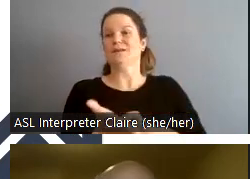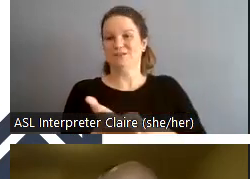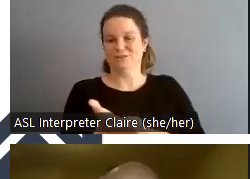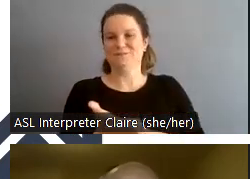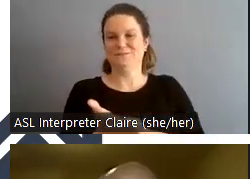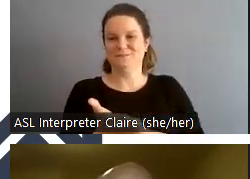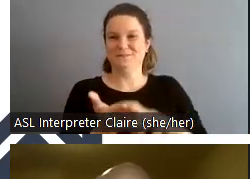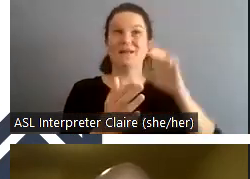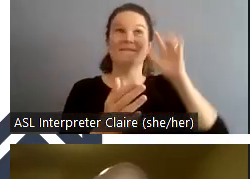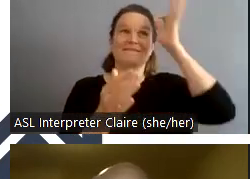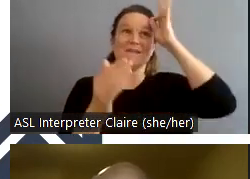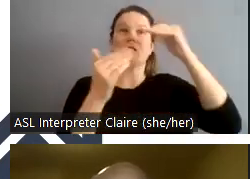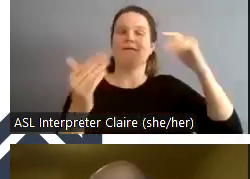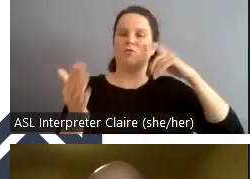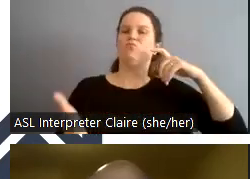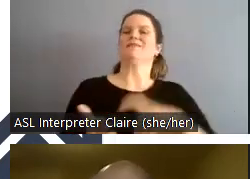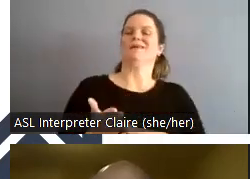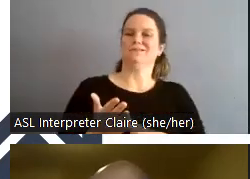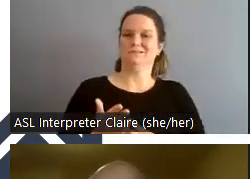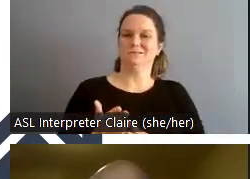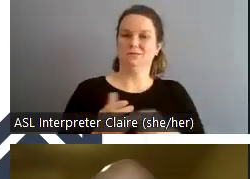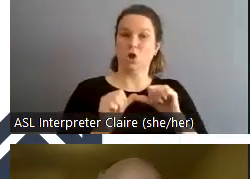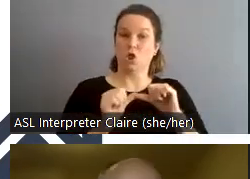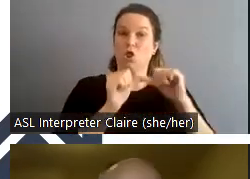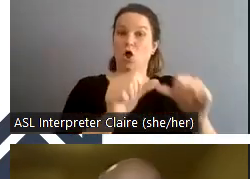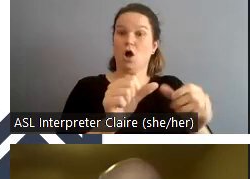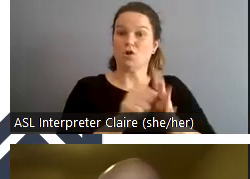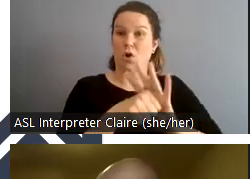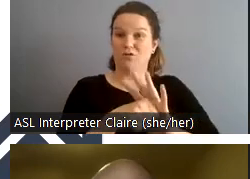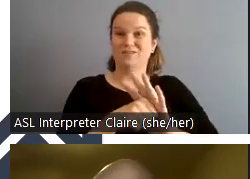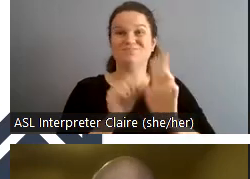at the federal level, that Long